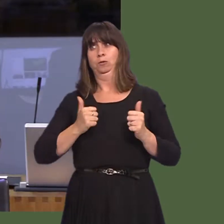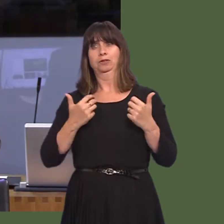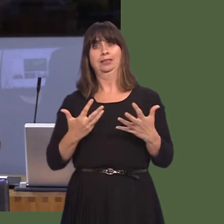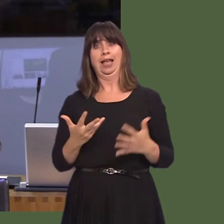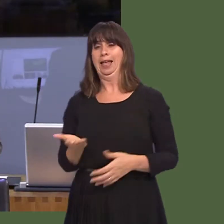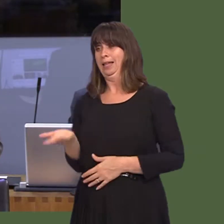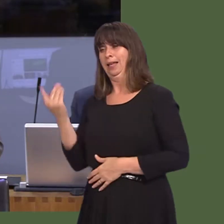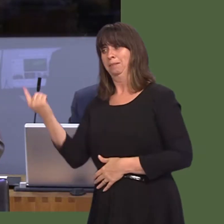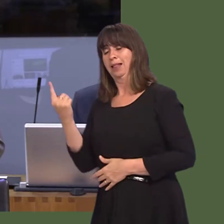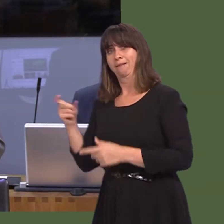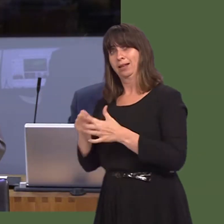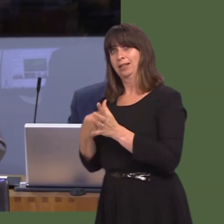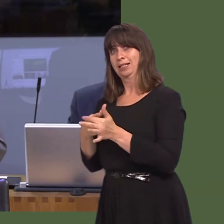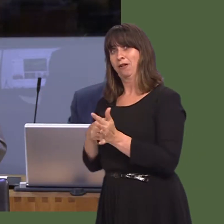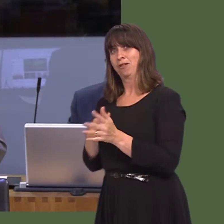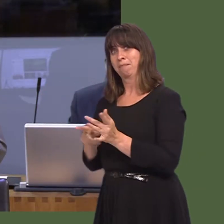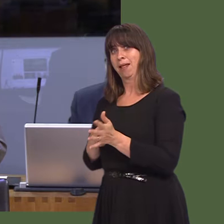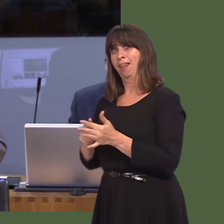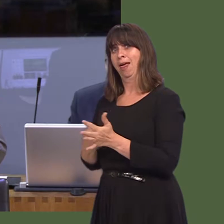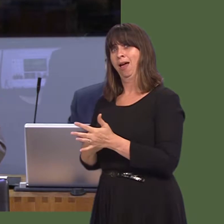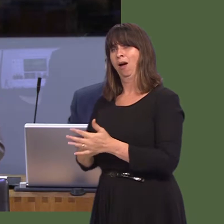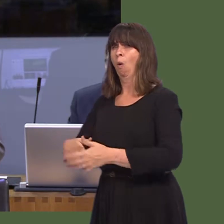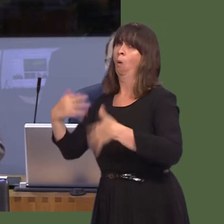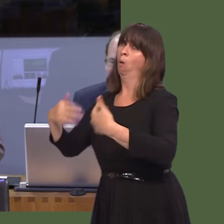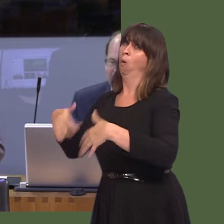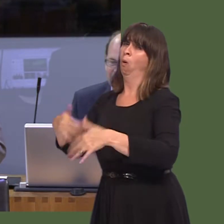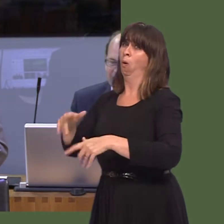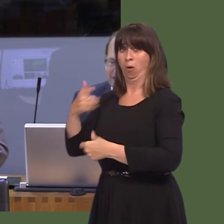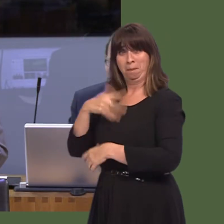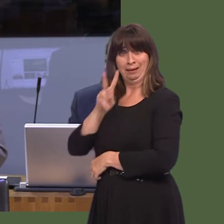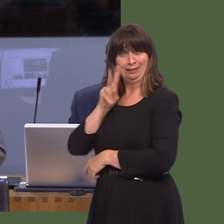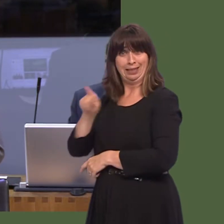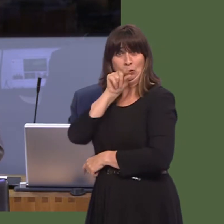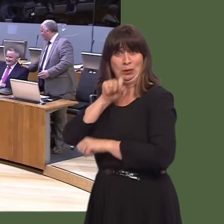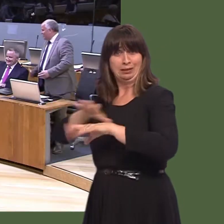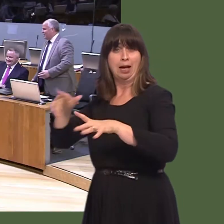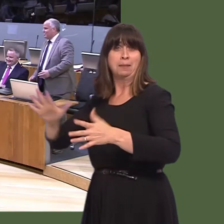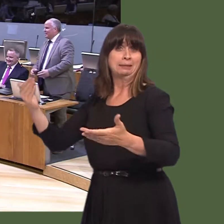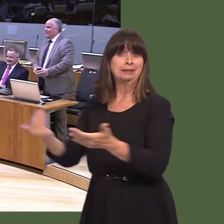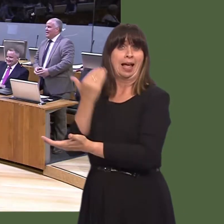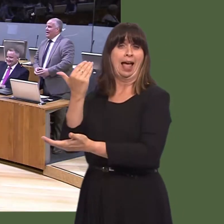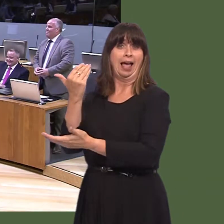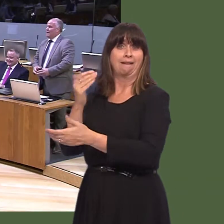the hedgehog fancier club here, Darren Millar. Anyone who's followed his Twitter feed would see the rescue mission he launched last week.